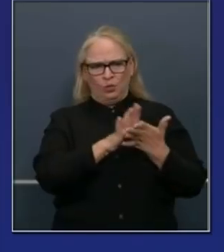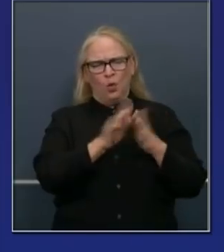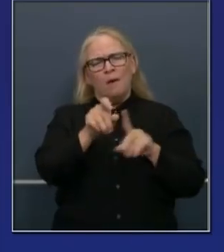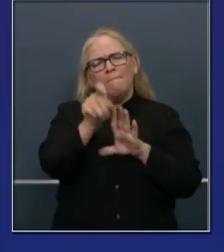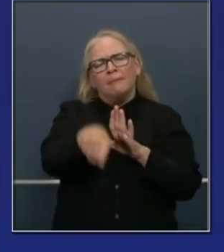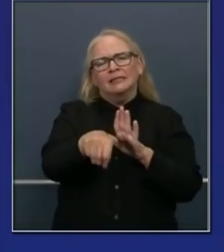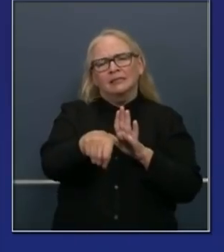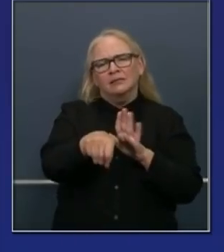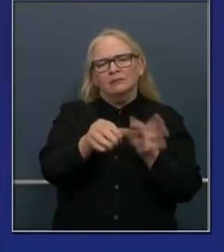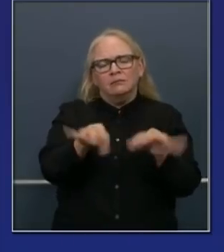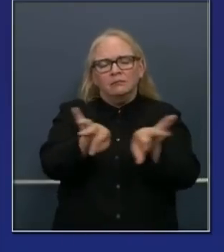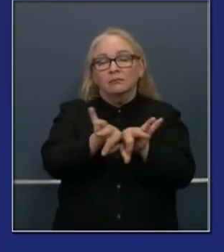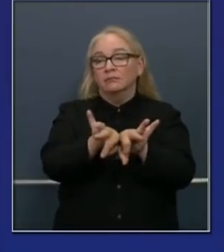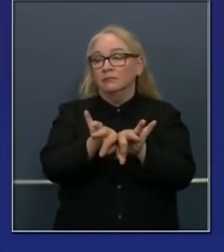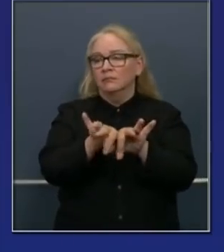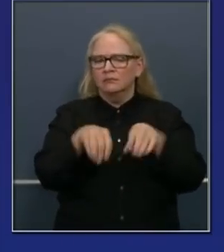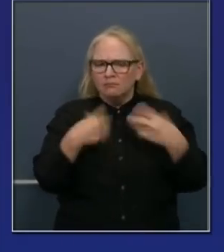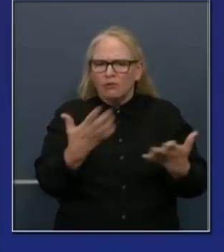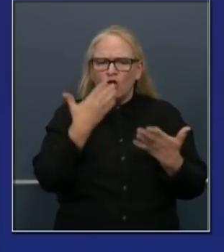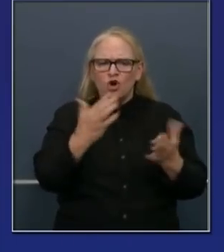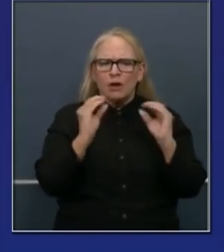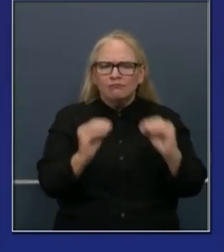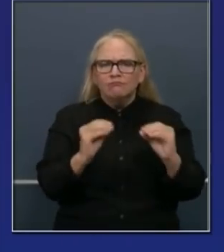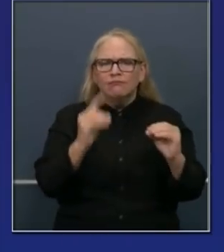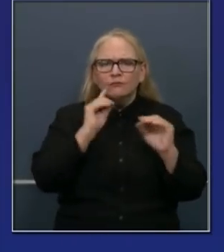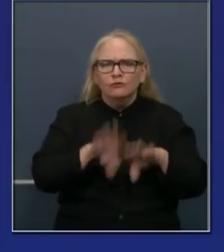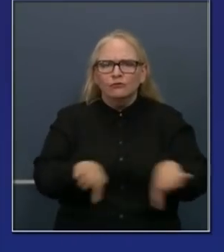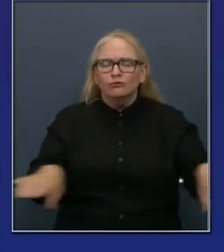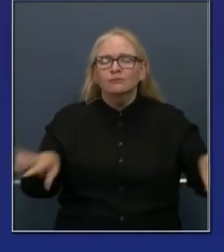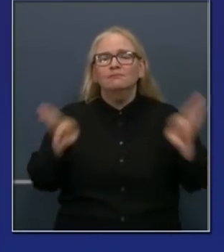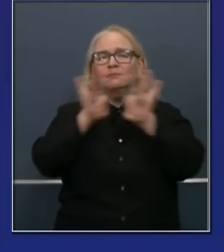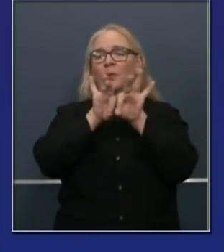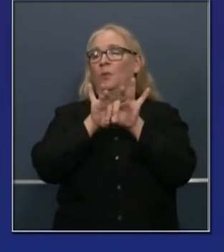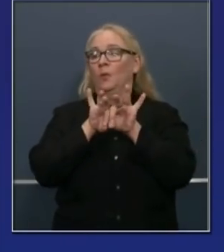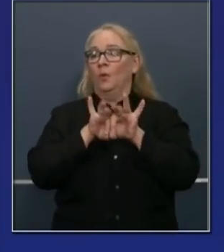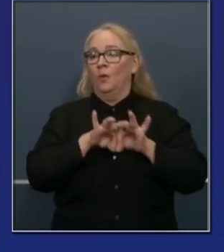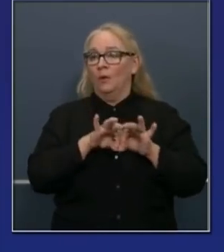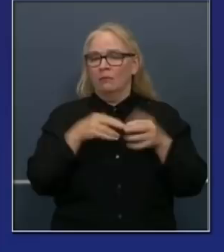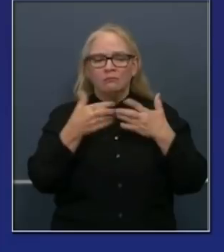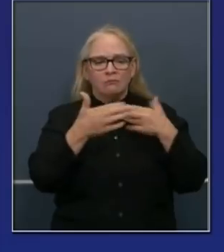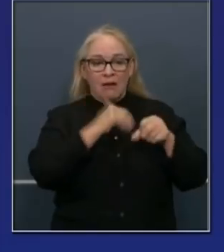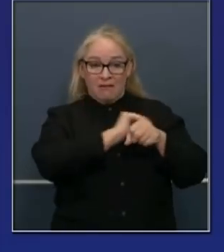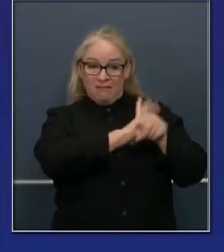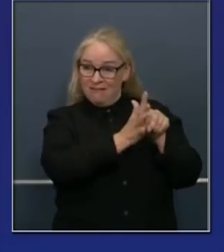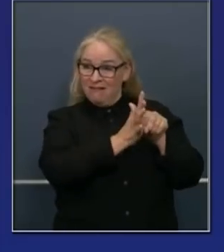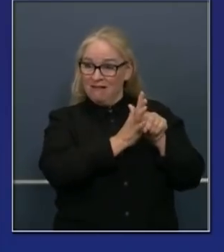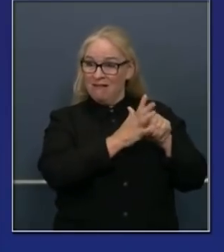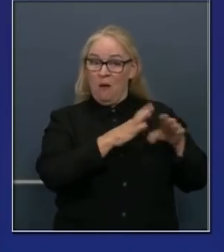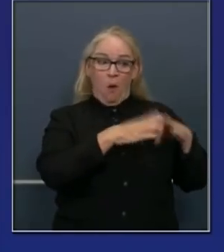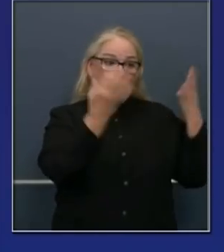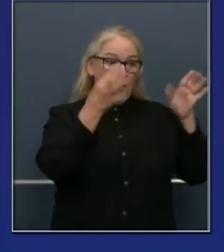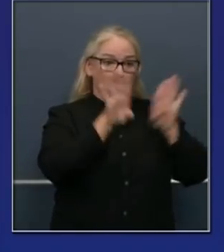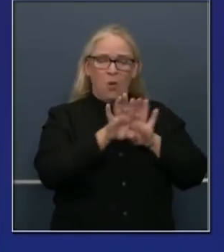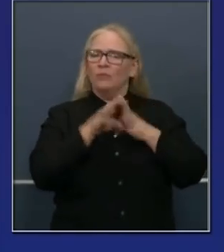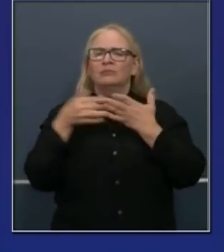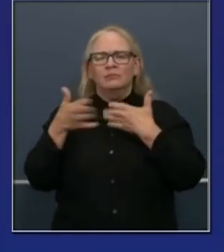THAT LEARNING IN THE STATE OF CALIFORNIA SIMPLY NONNEGOTIABLE. SCHOOLS MUST, I UNDERSCORE MUST PROVIDE MEANINGFUL INSTRUCTION